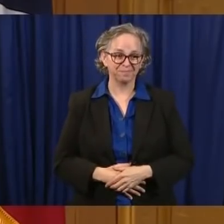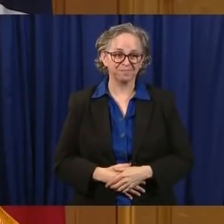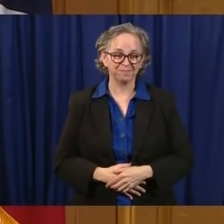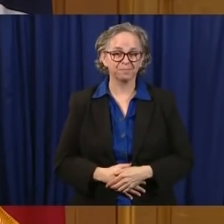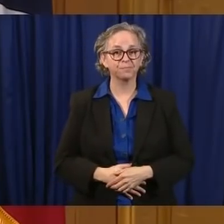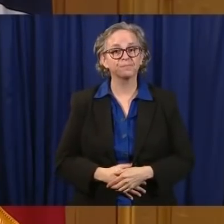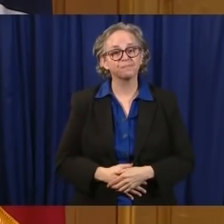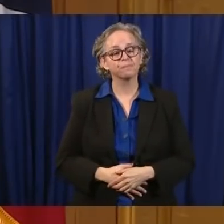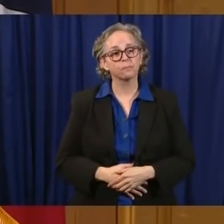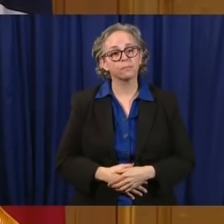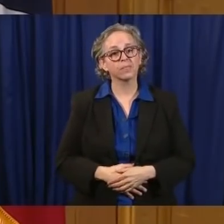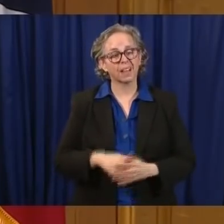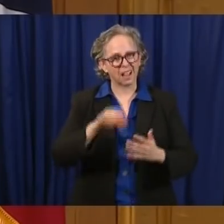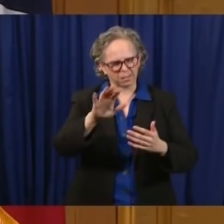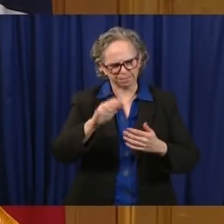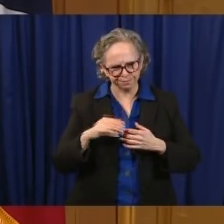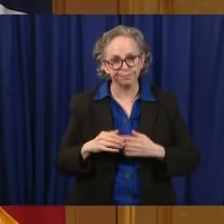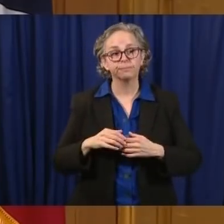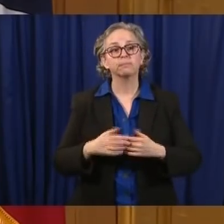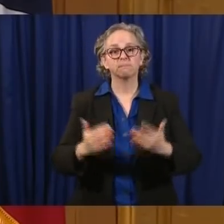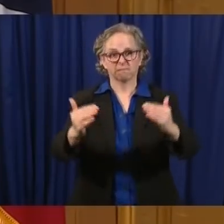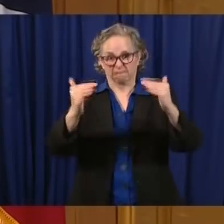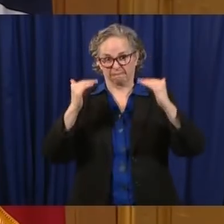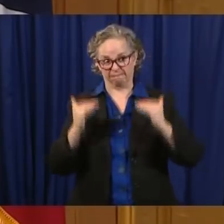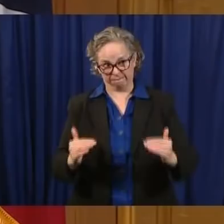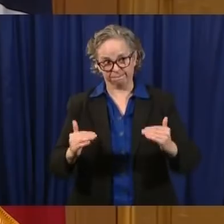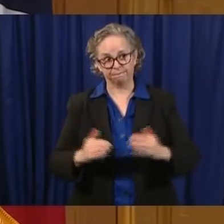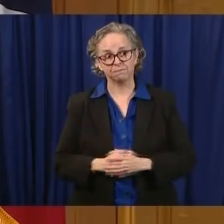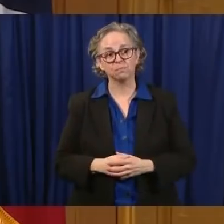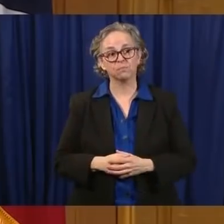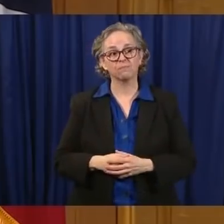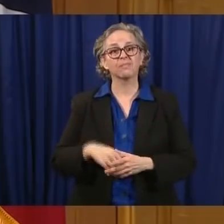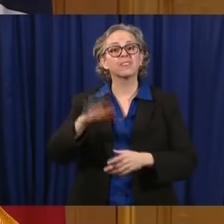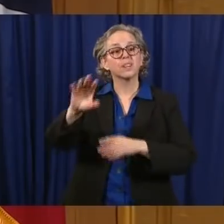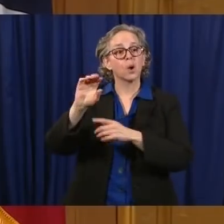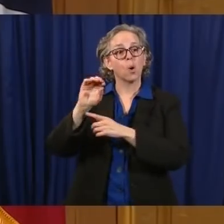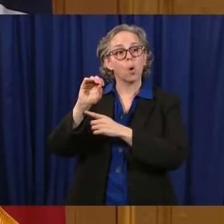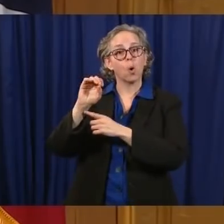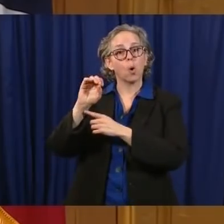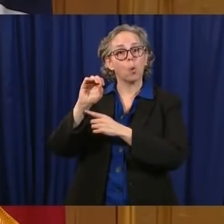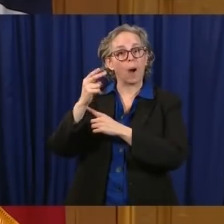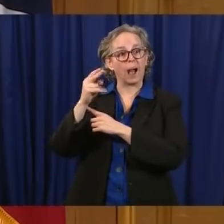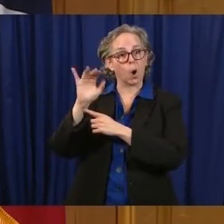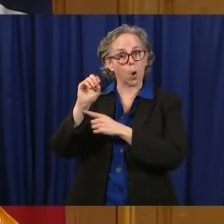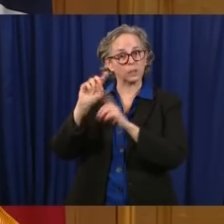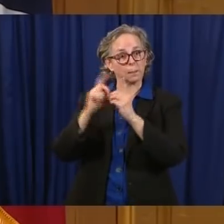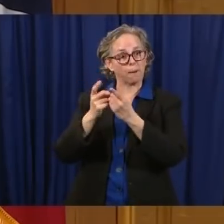INFORMATION.>>> LET ME TURN TO A SEPARATE EFFORT.